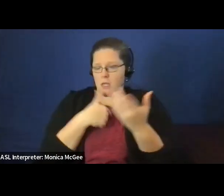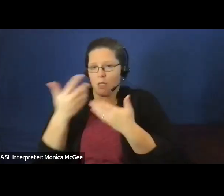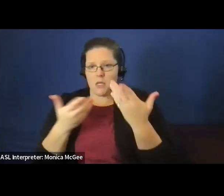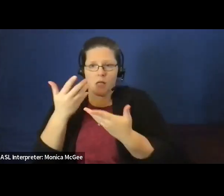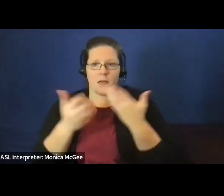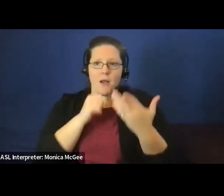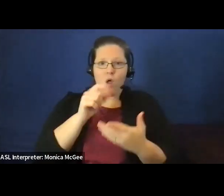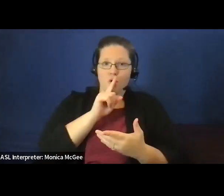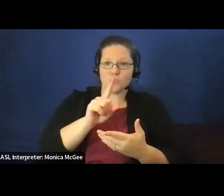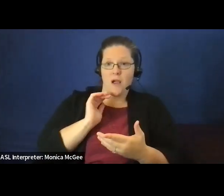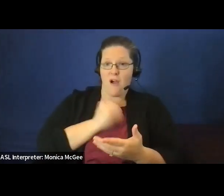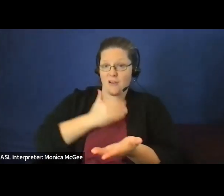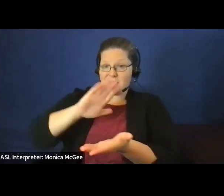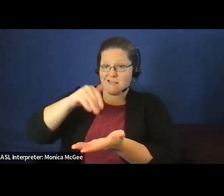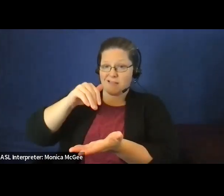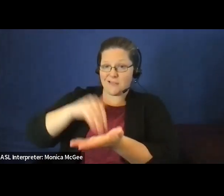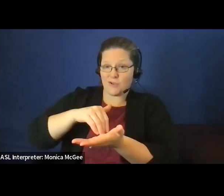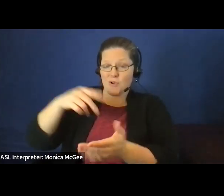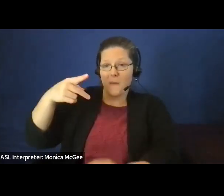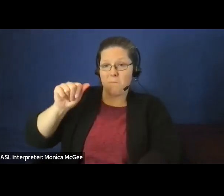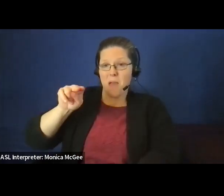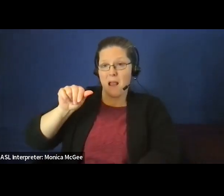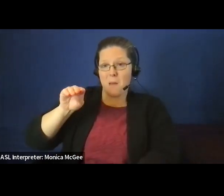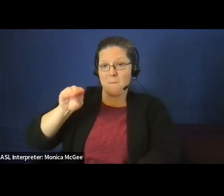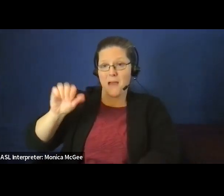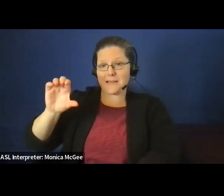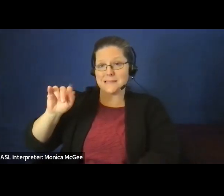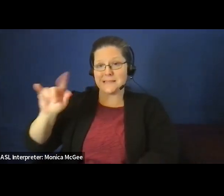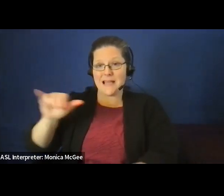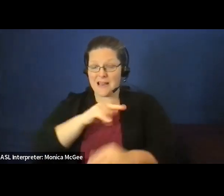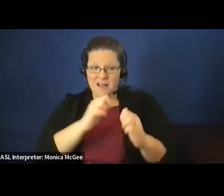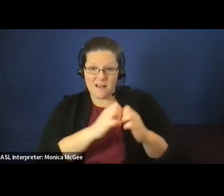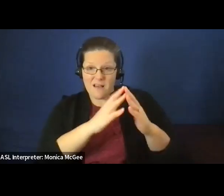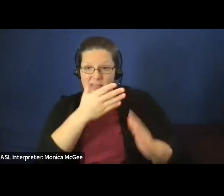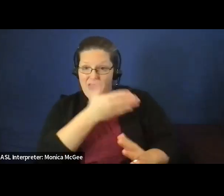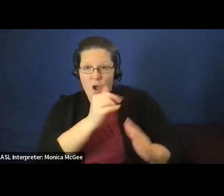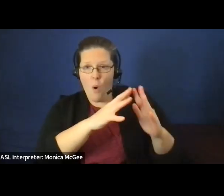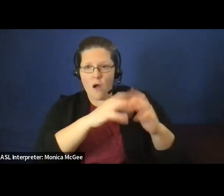So we began hosting daily calls because